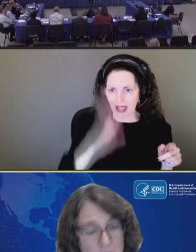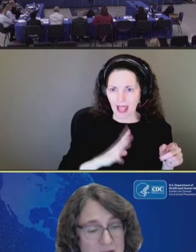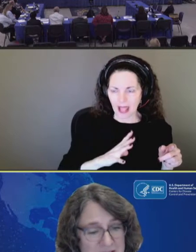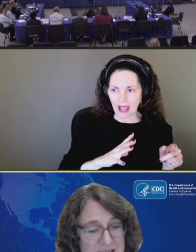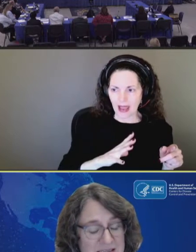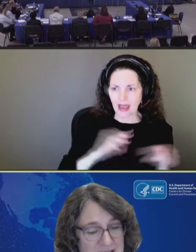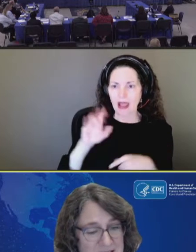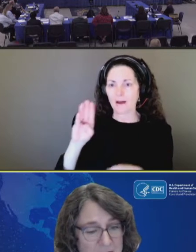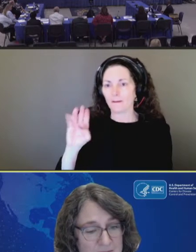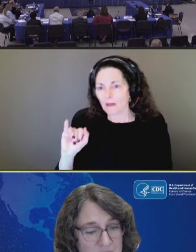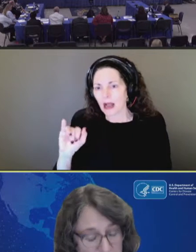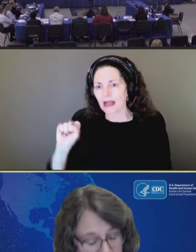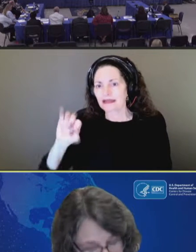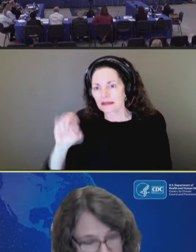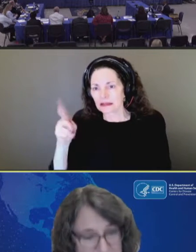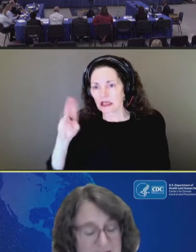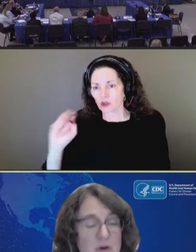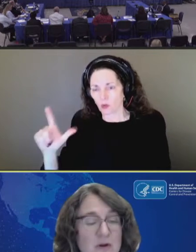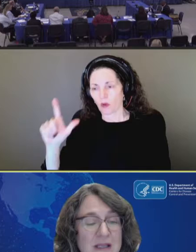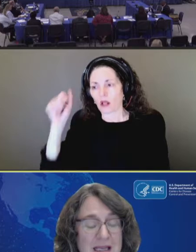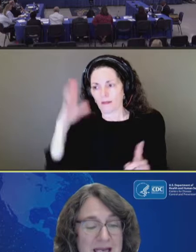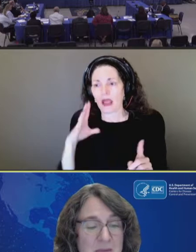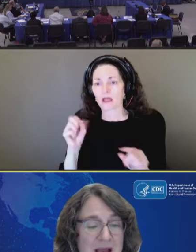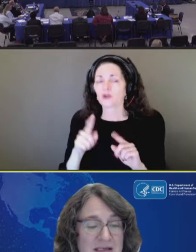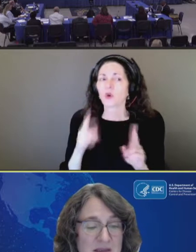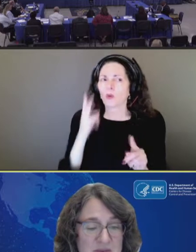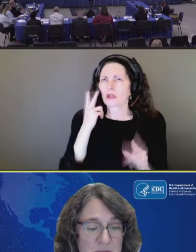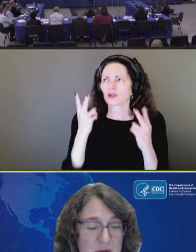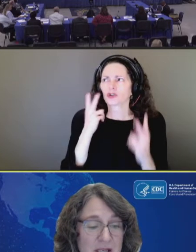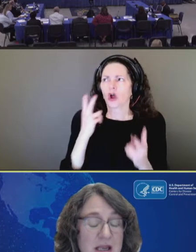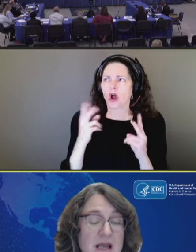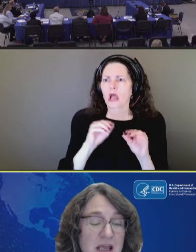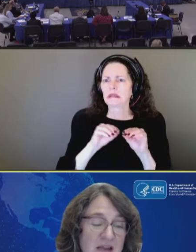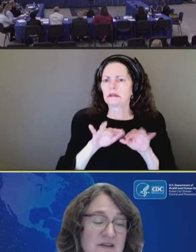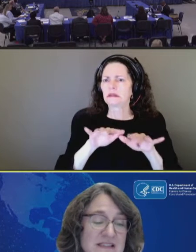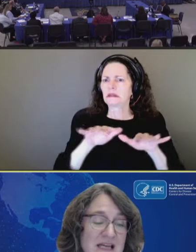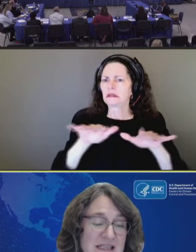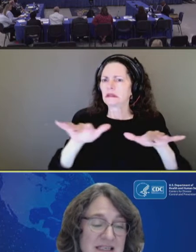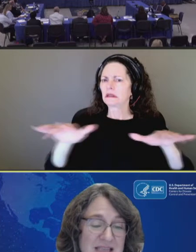important diseases being spread similarly and impacting them similarly emphasizing